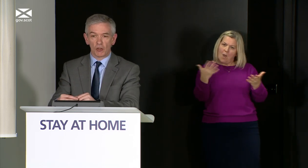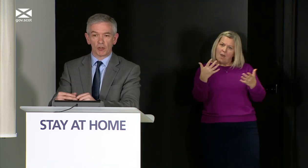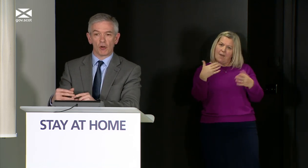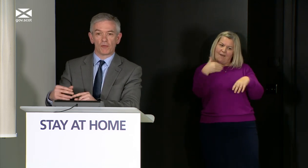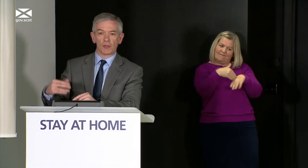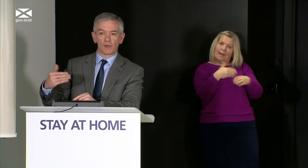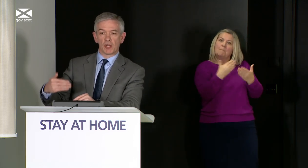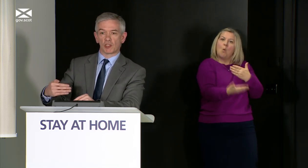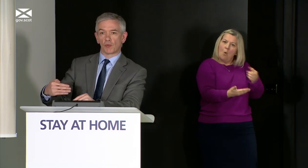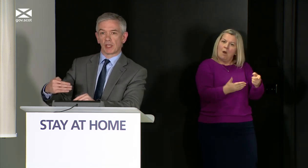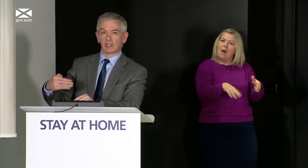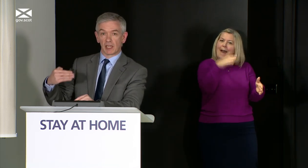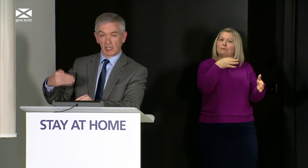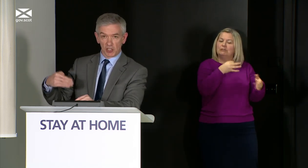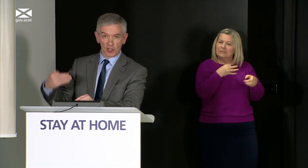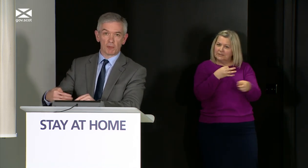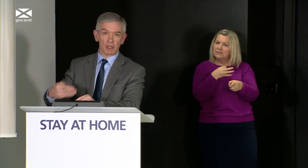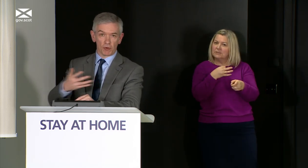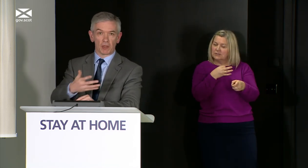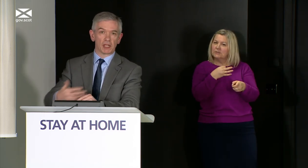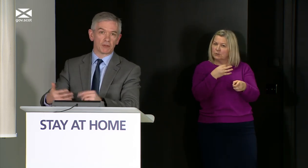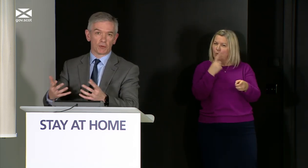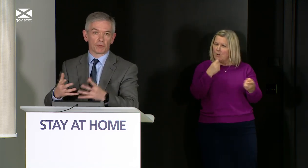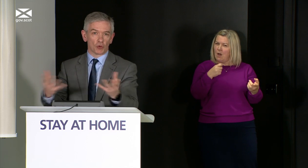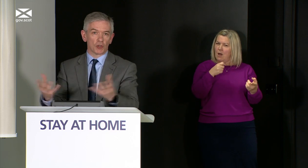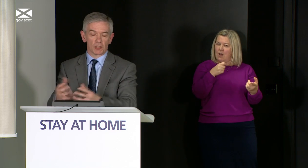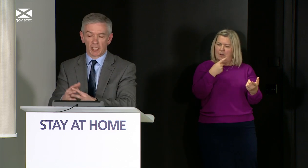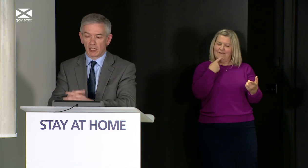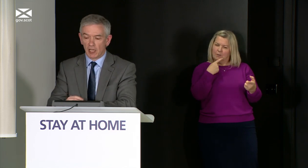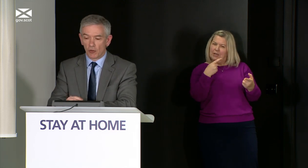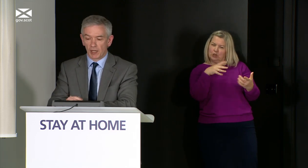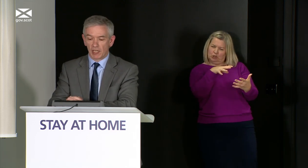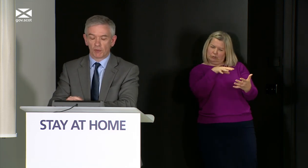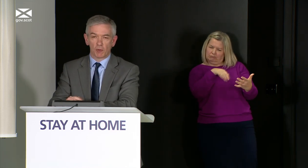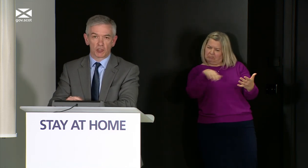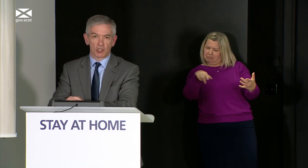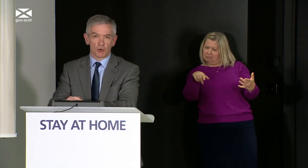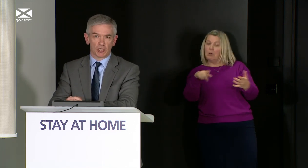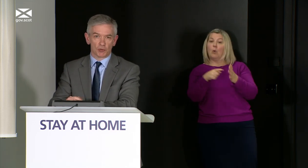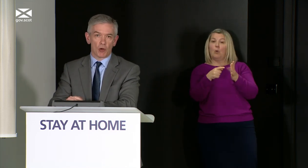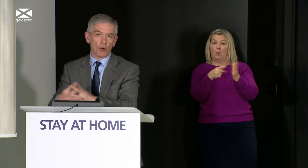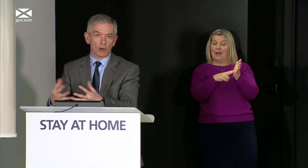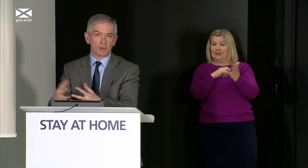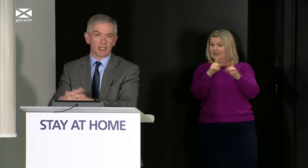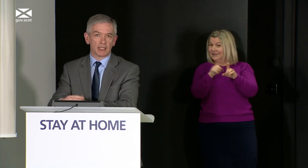there is a lot of the information that we can directly extrapolate from the learning from the documents like the ONS have published this morning as well, all that will be taken